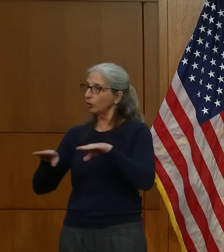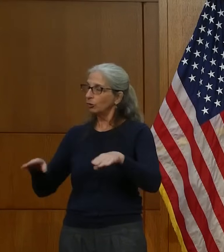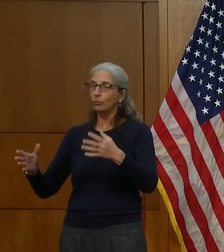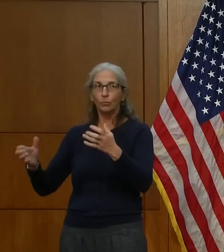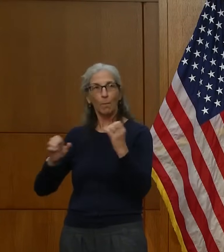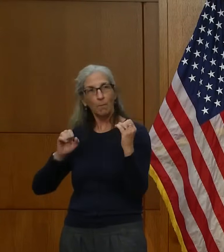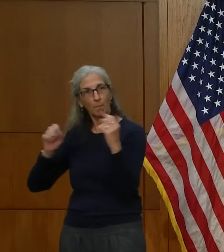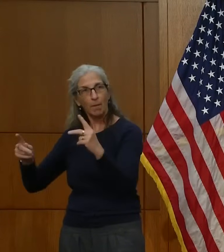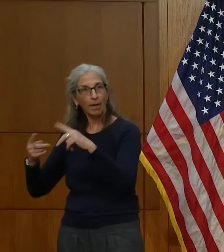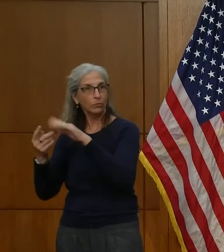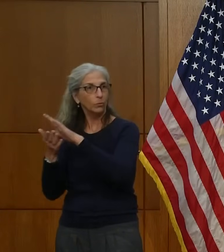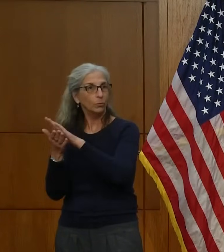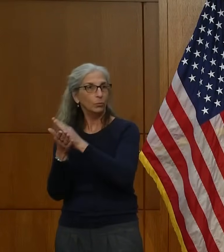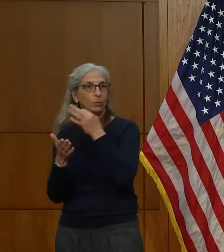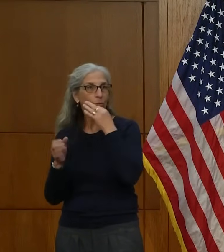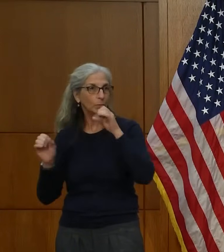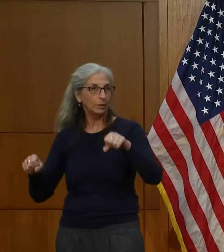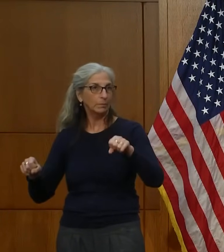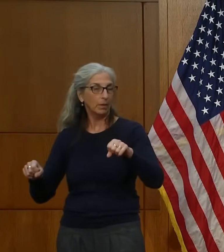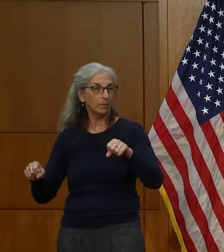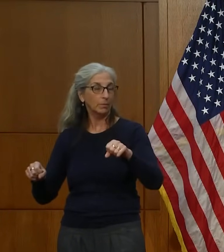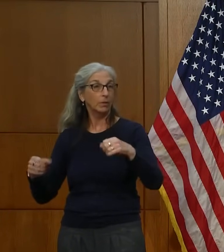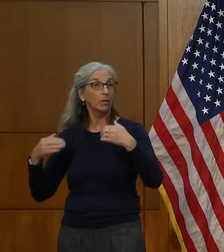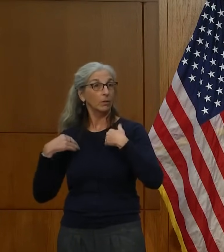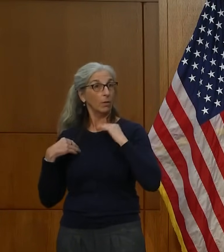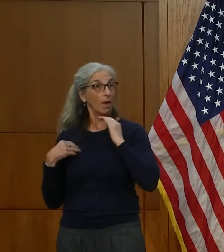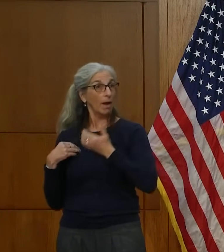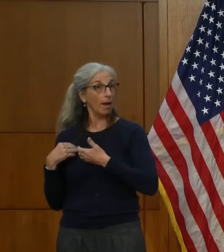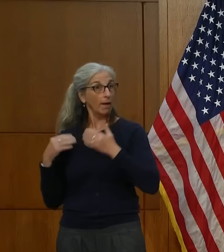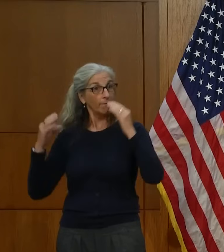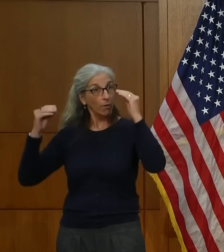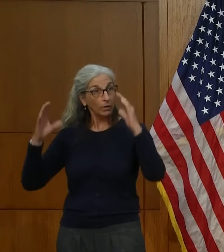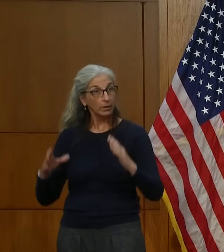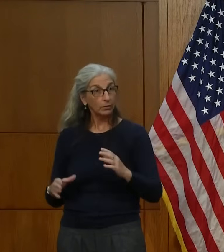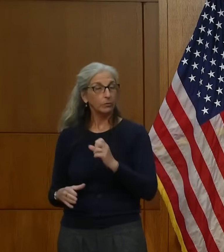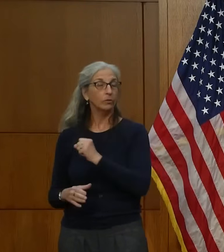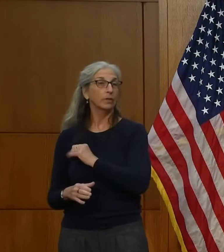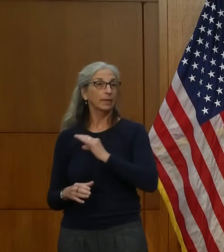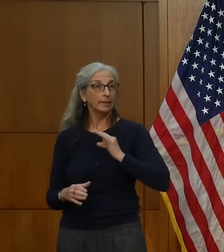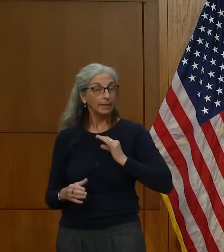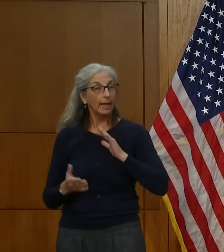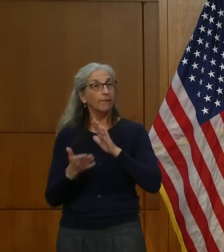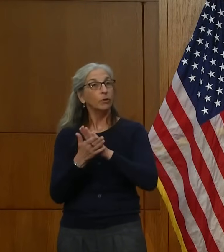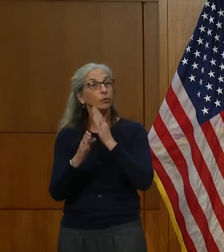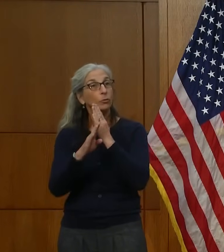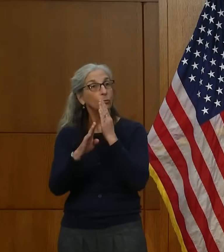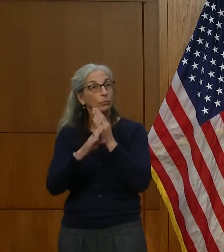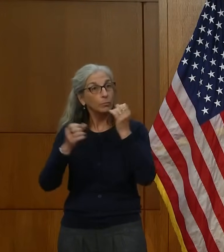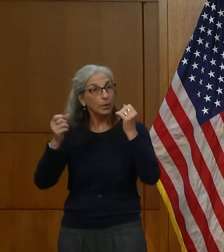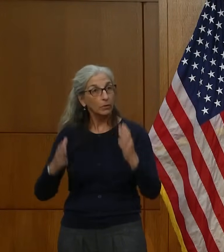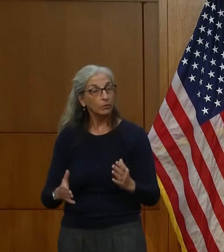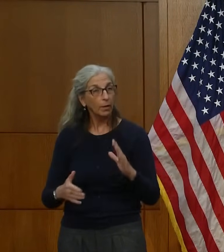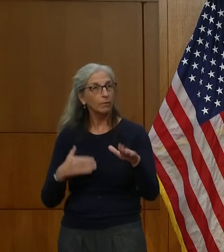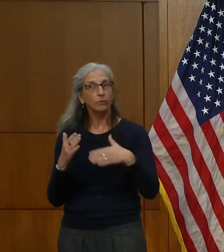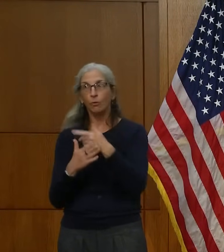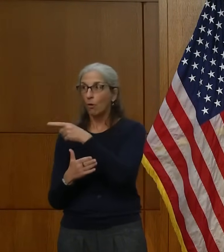CERTAINLY LAURA, WE'VE SAID ALL ALONG. WE'VE WE WANT OUR CHILDREN TO BE BACK IN SCHOOLS